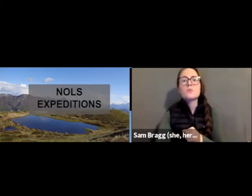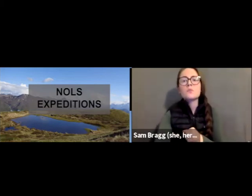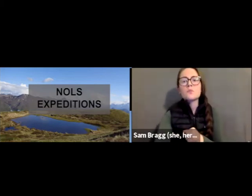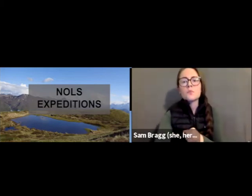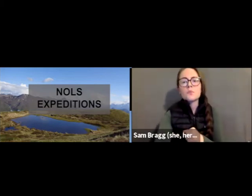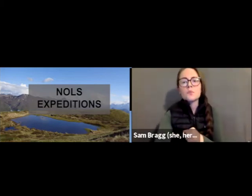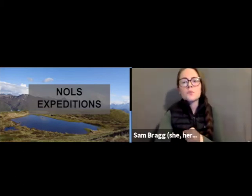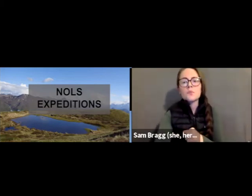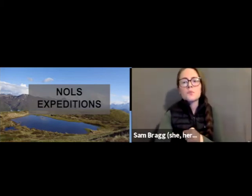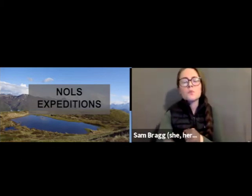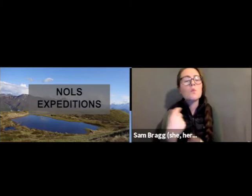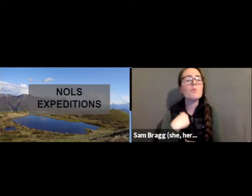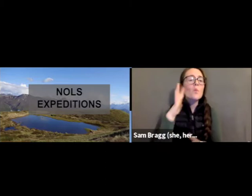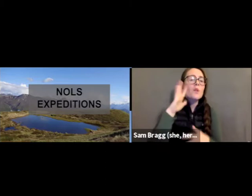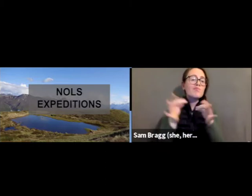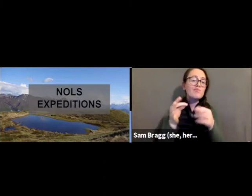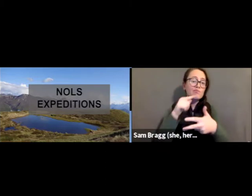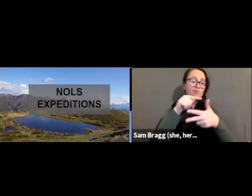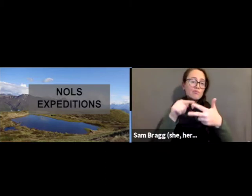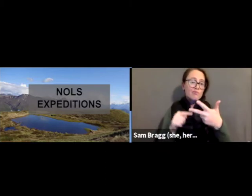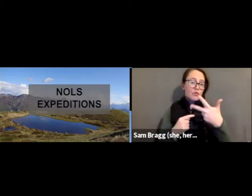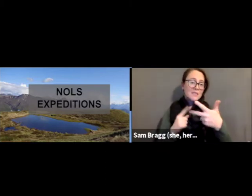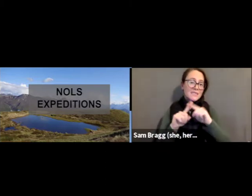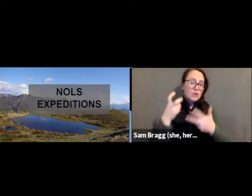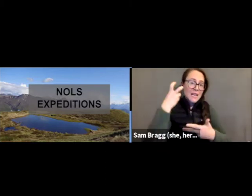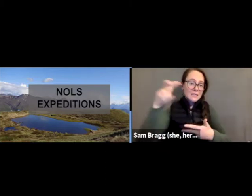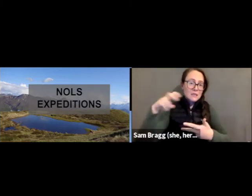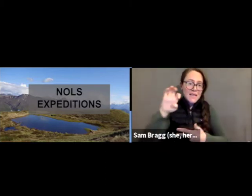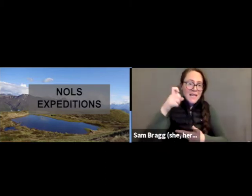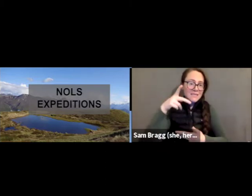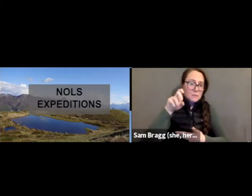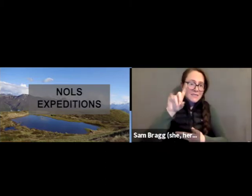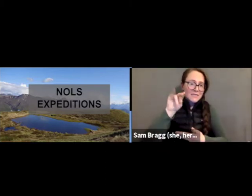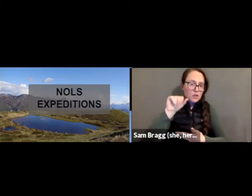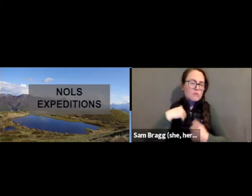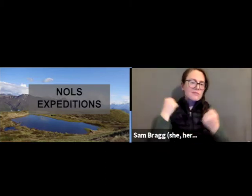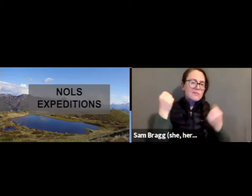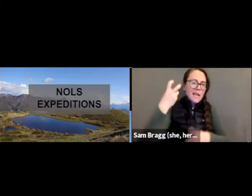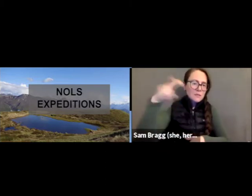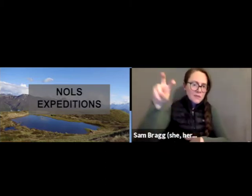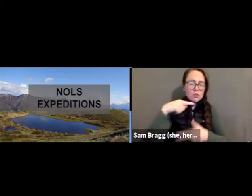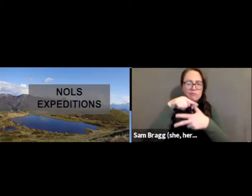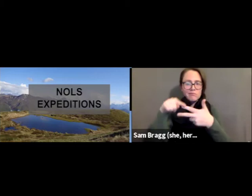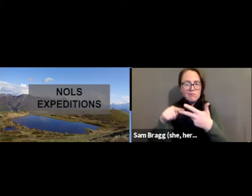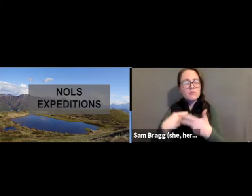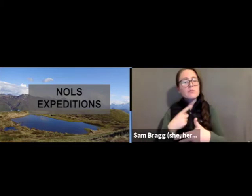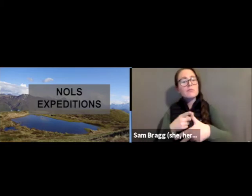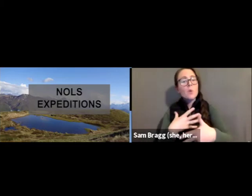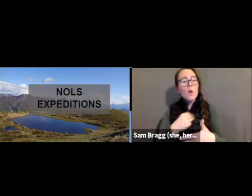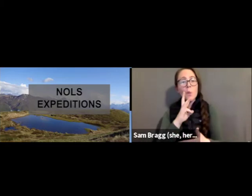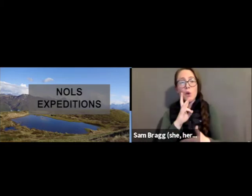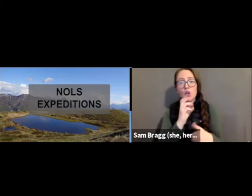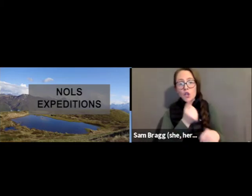leadership and provides different courses. I'll be sharing with you the three different expeditions